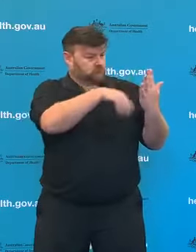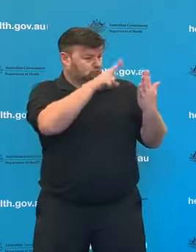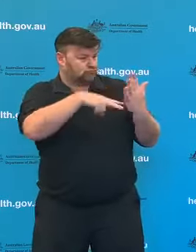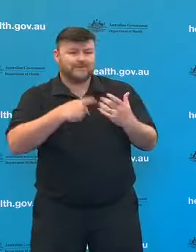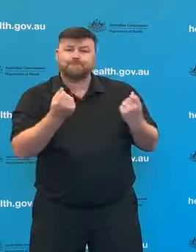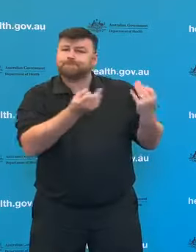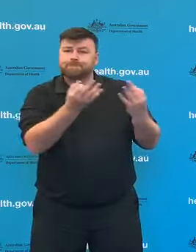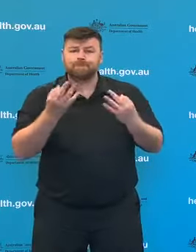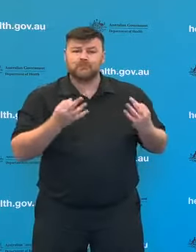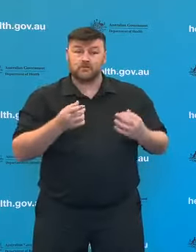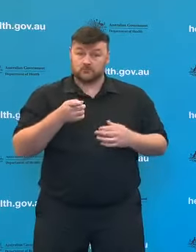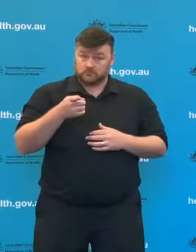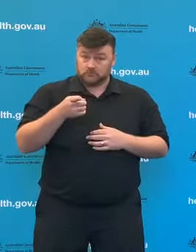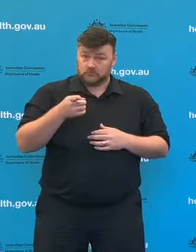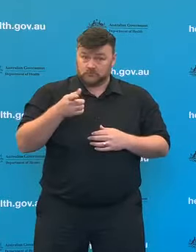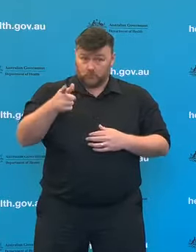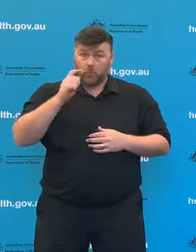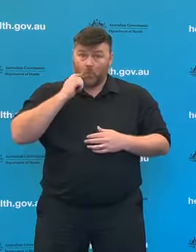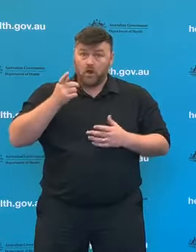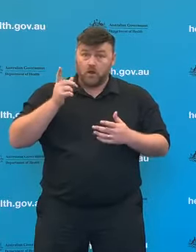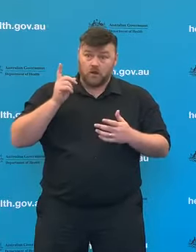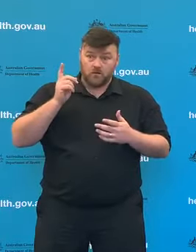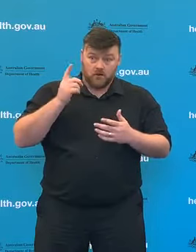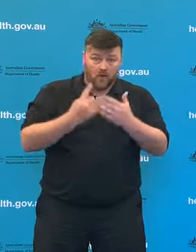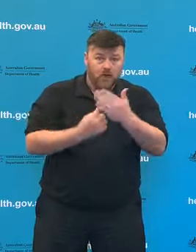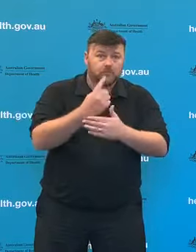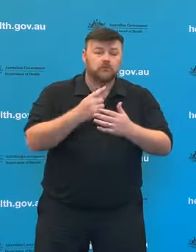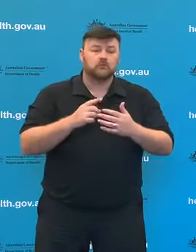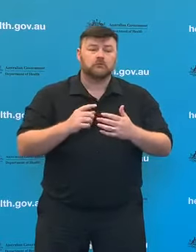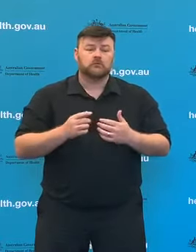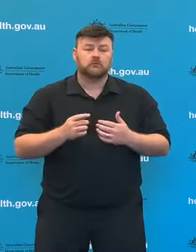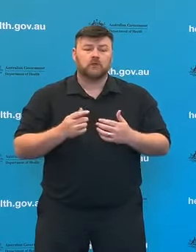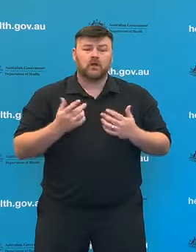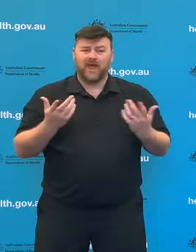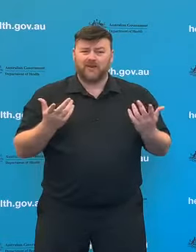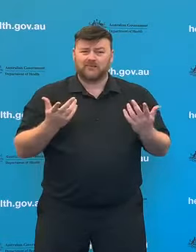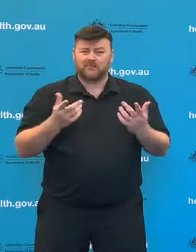actually- is that going to happen, and why is there no, sort of, concrete